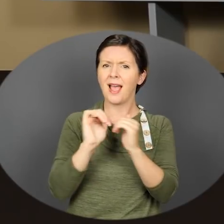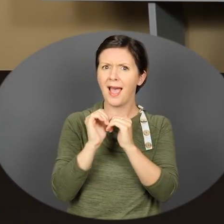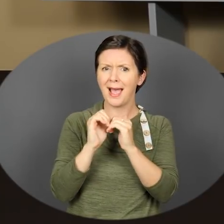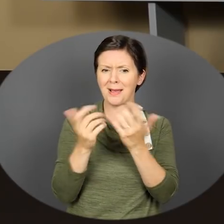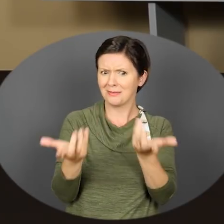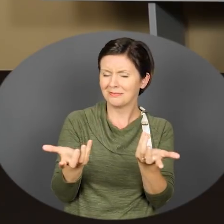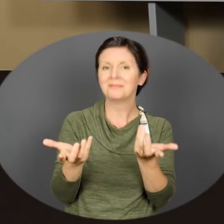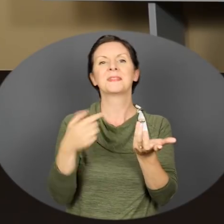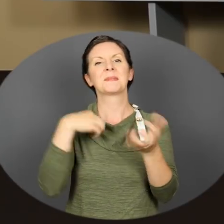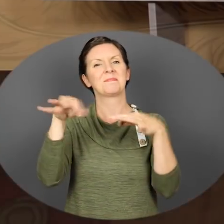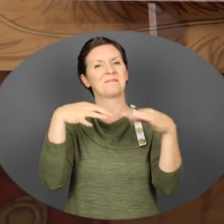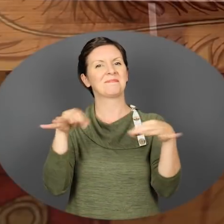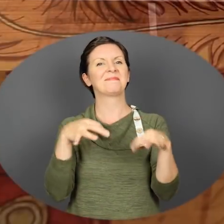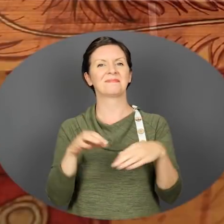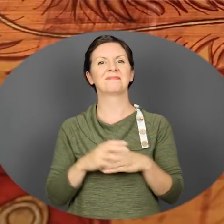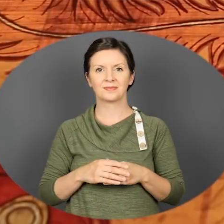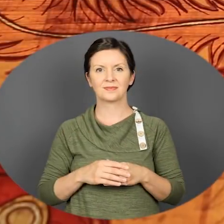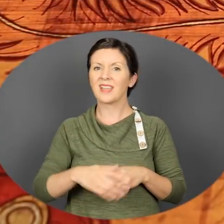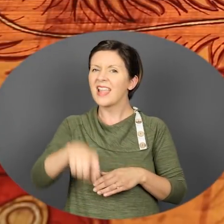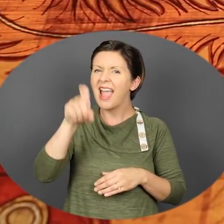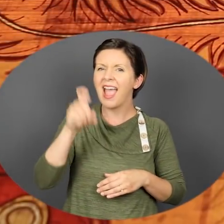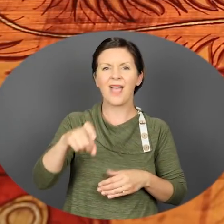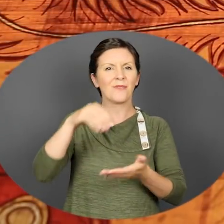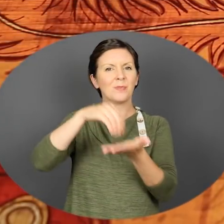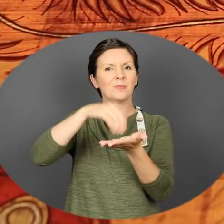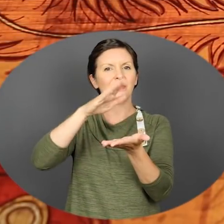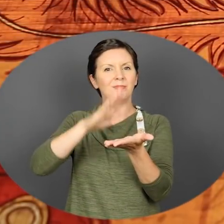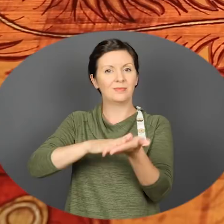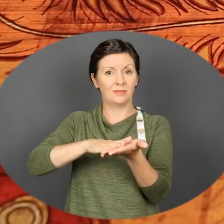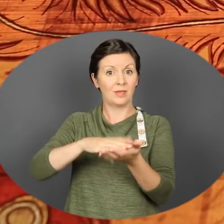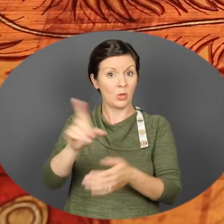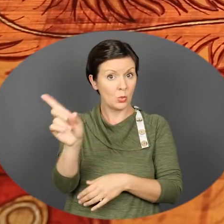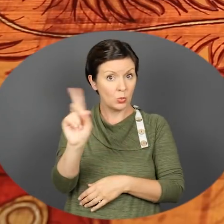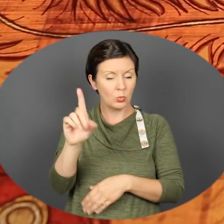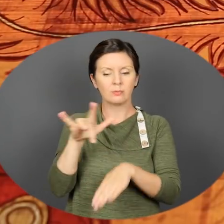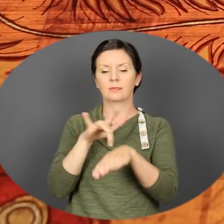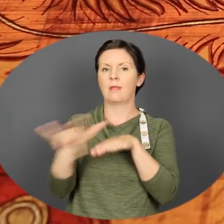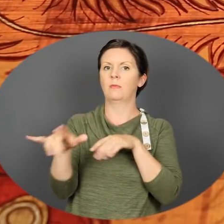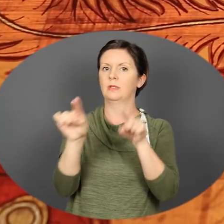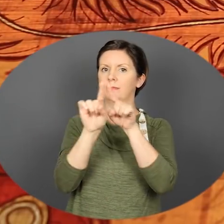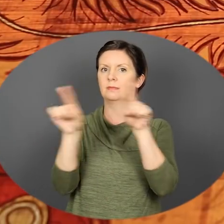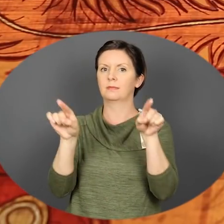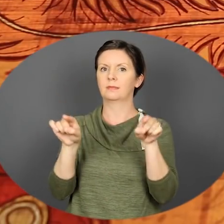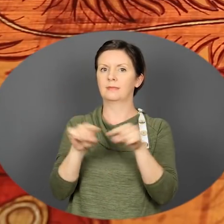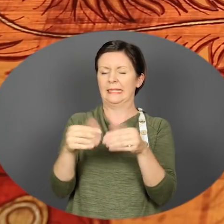a path tile to the board. You must always place your chosen path tile in an empty space